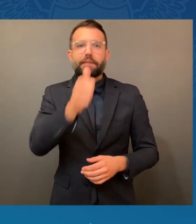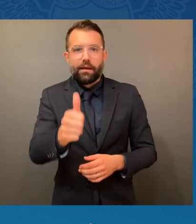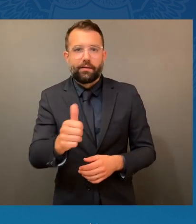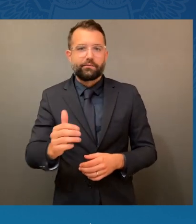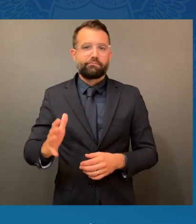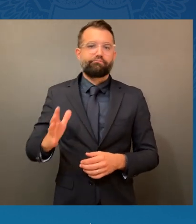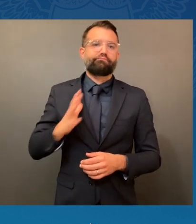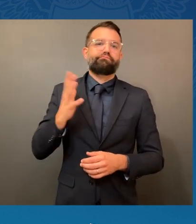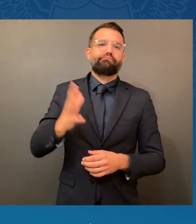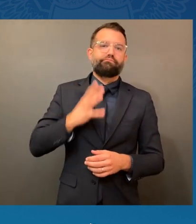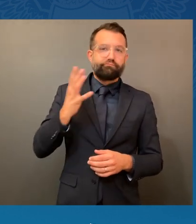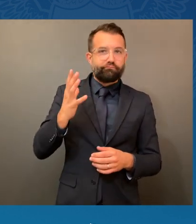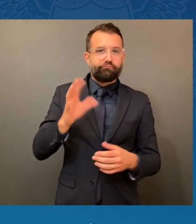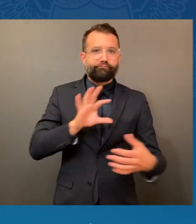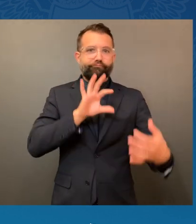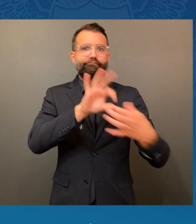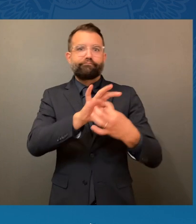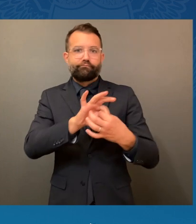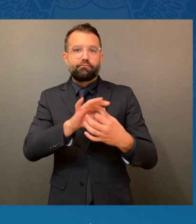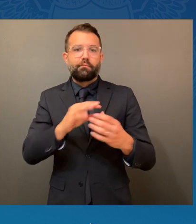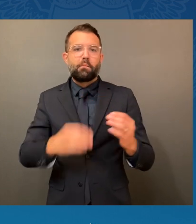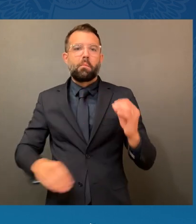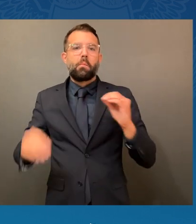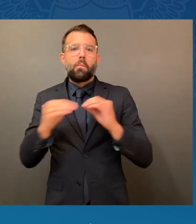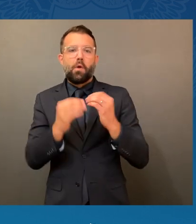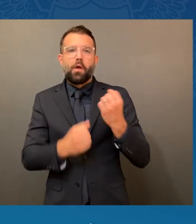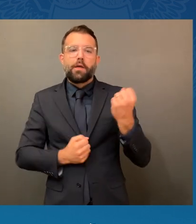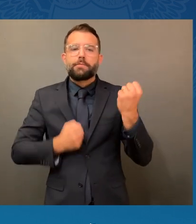As President Joe Biden said last week at the U.N. General Assembly,